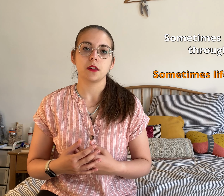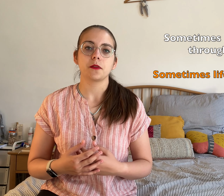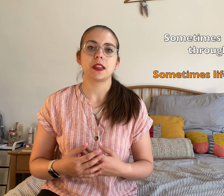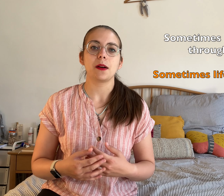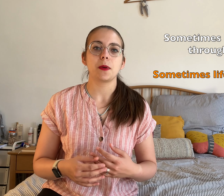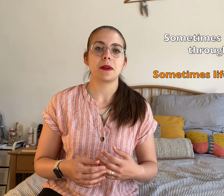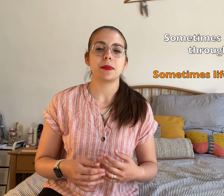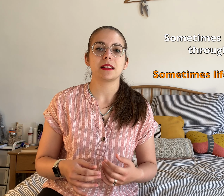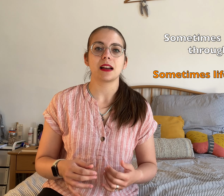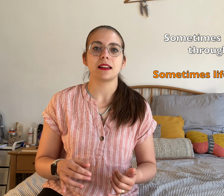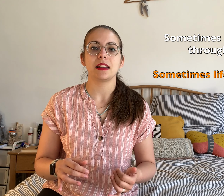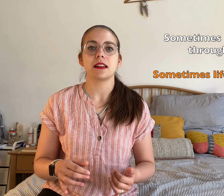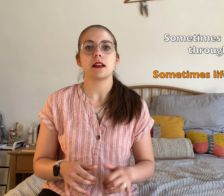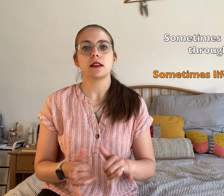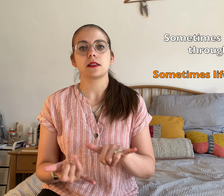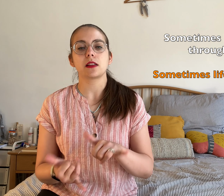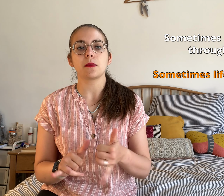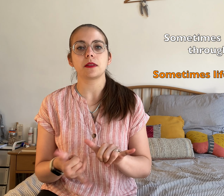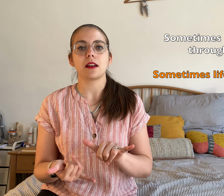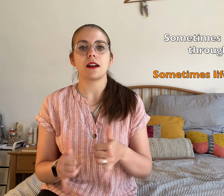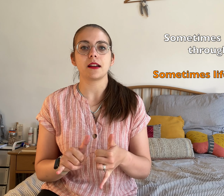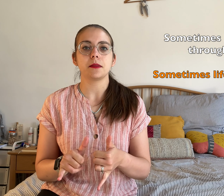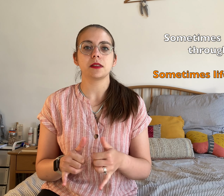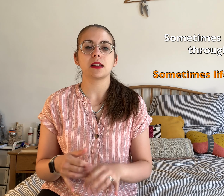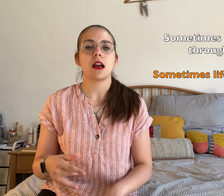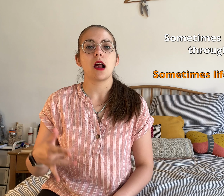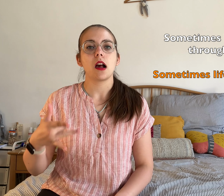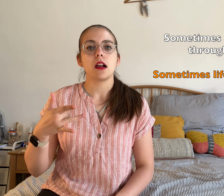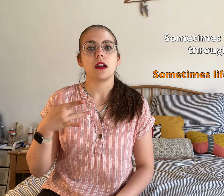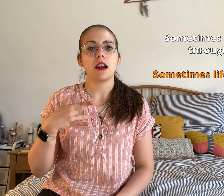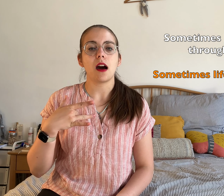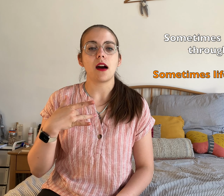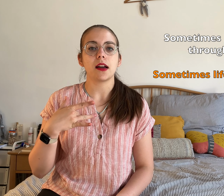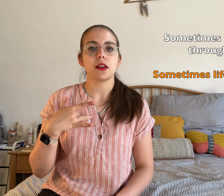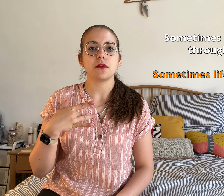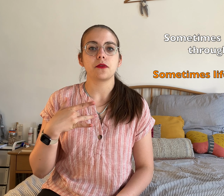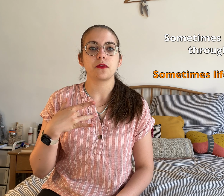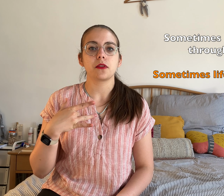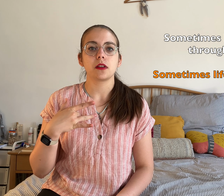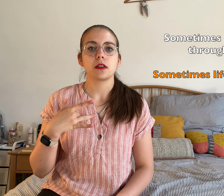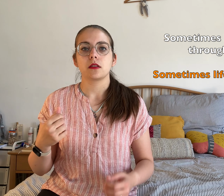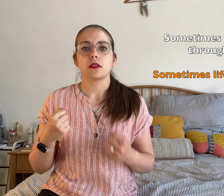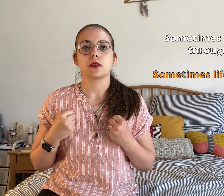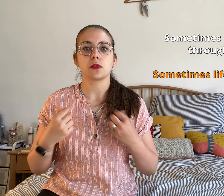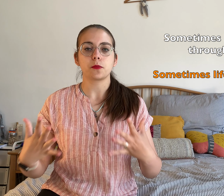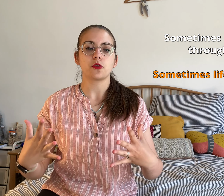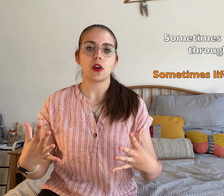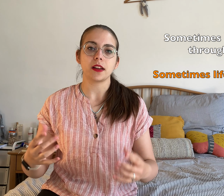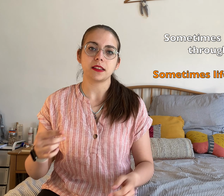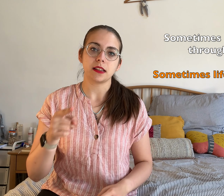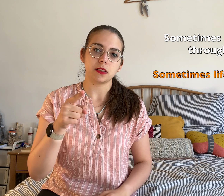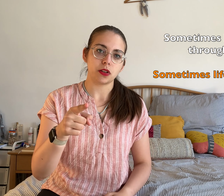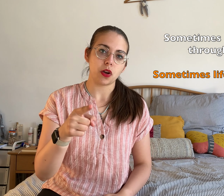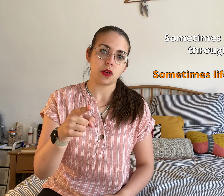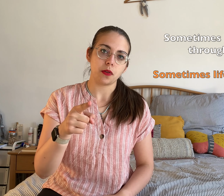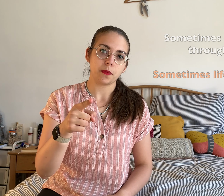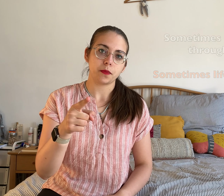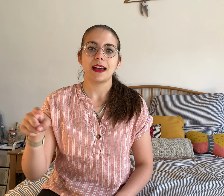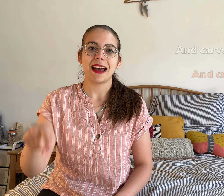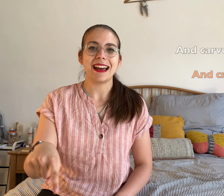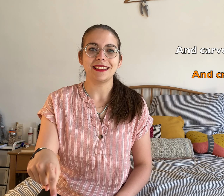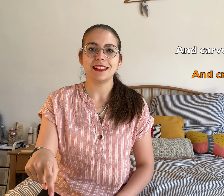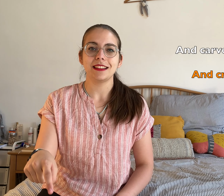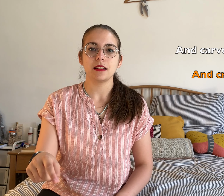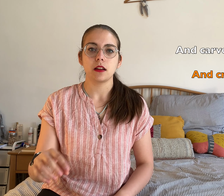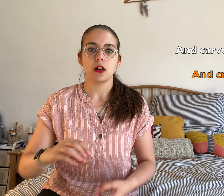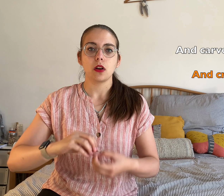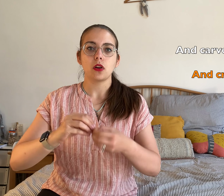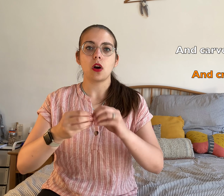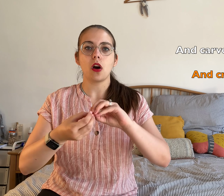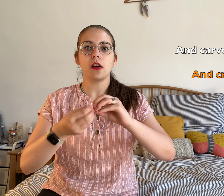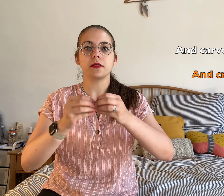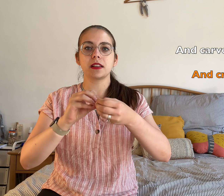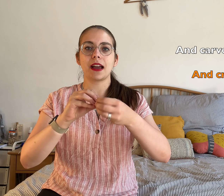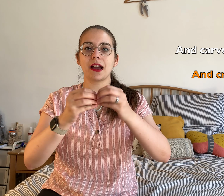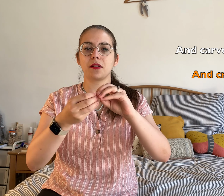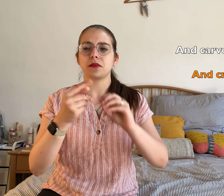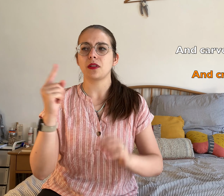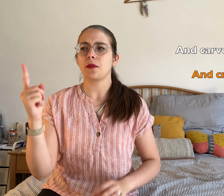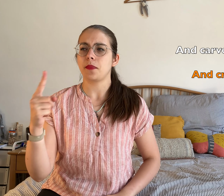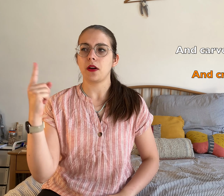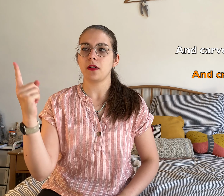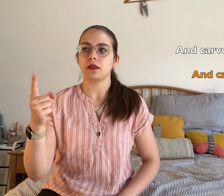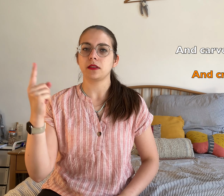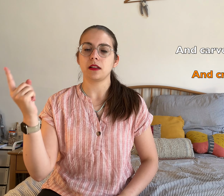but for that we will be signing "sometimes life surprises you and carves out a person,